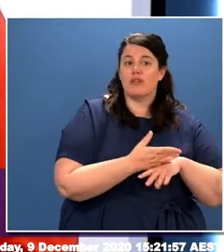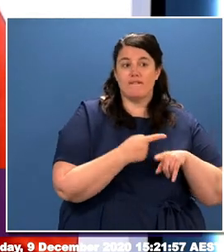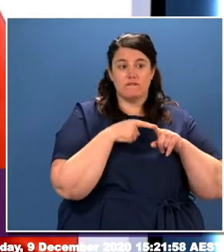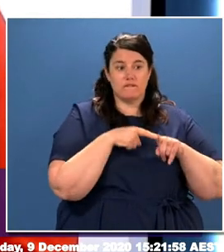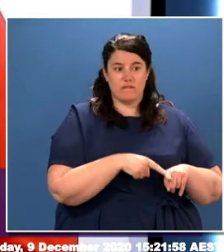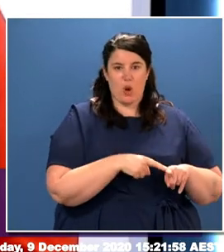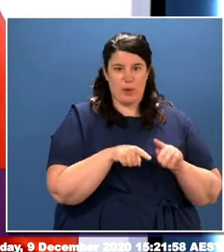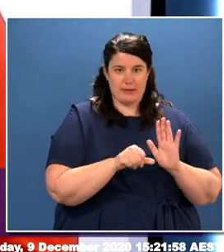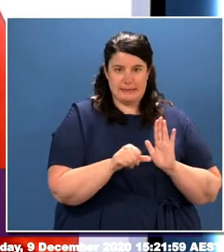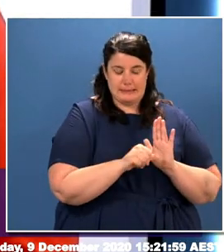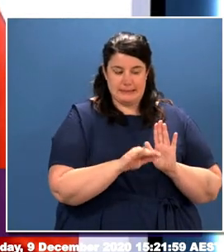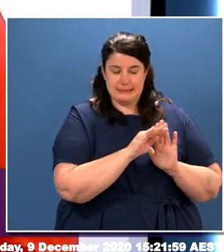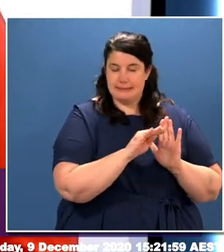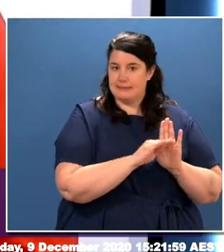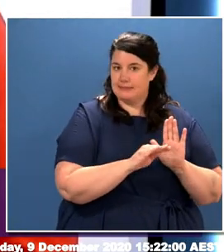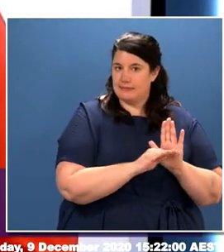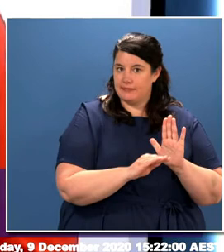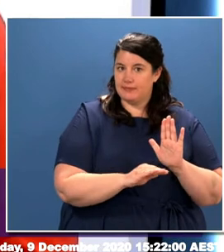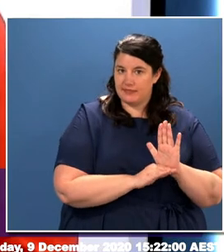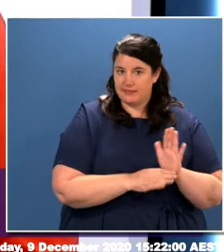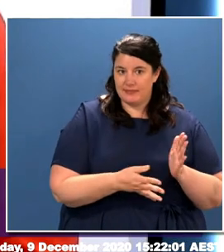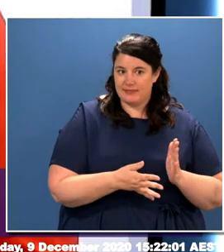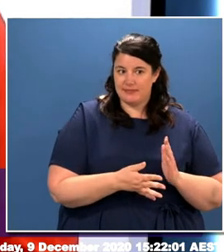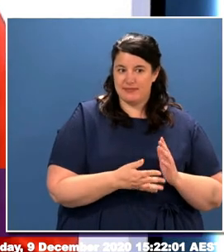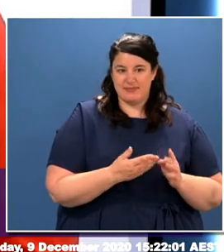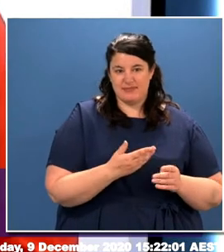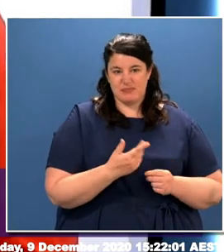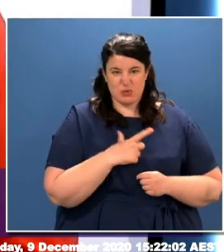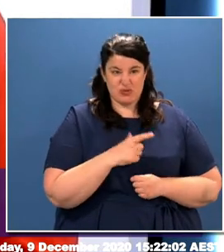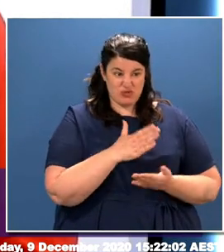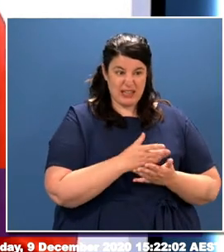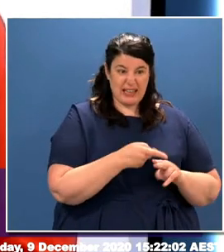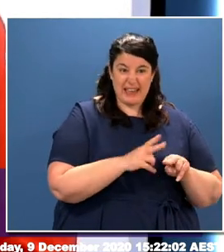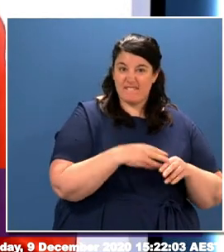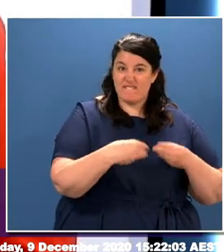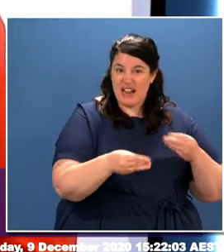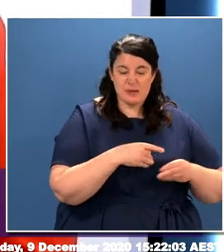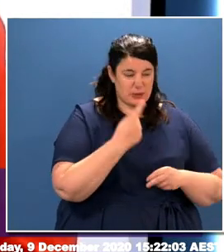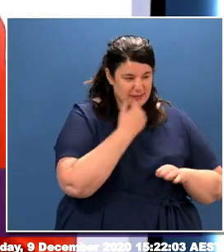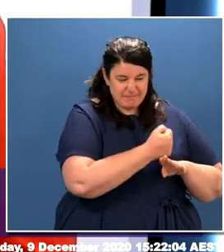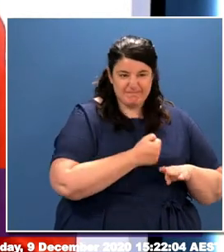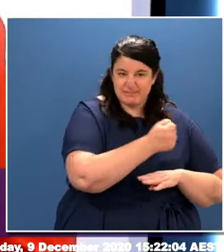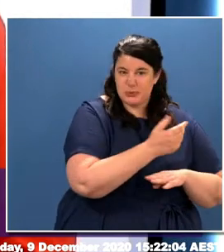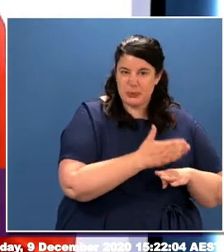rigid system, let's put it that way because that's not always the case. Then, yeah. You are sort of packed.